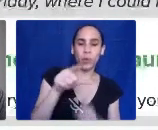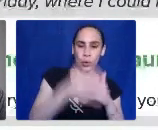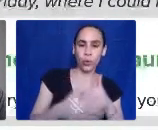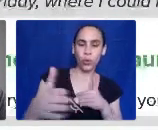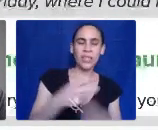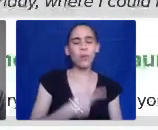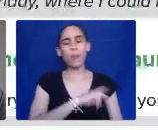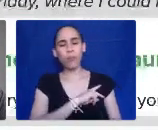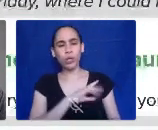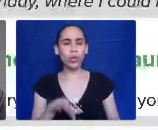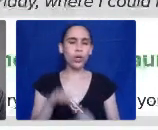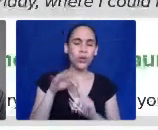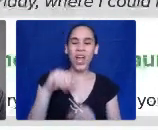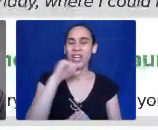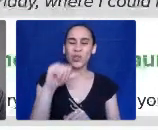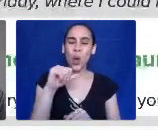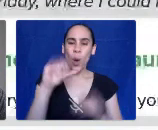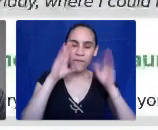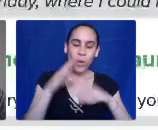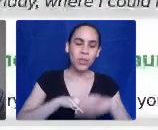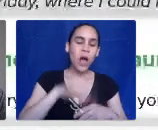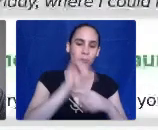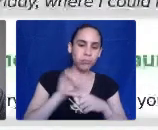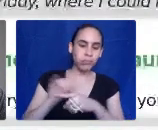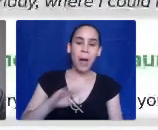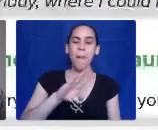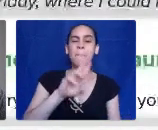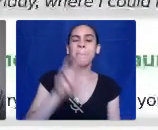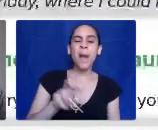on using a lot of buzzwords in your headlines or bios um because i i feel like people will connect